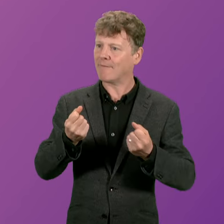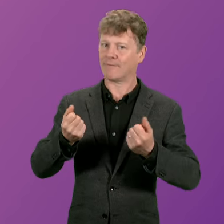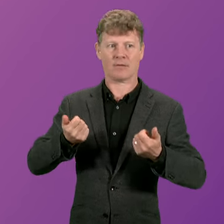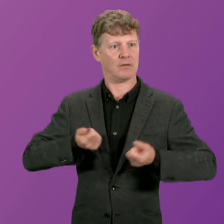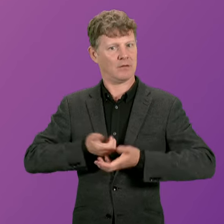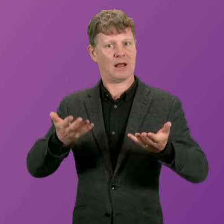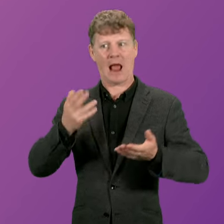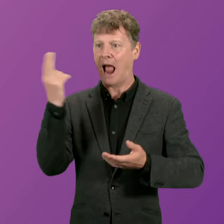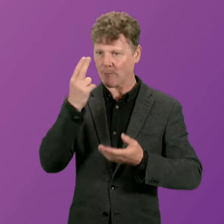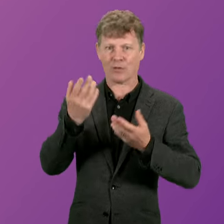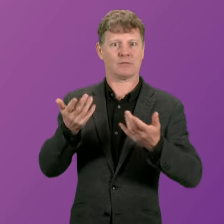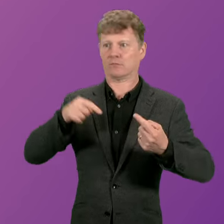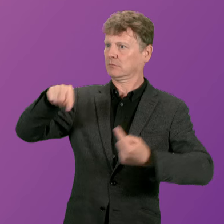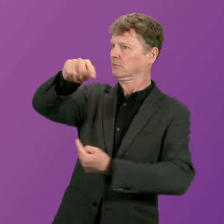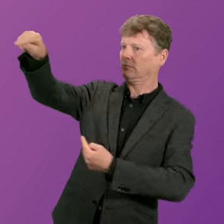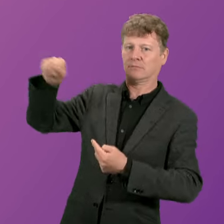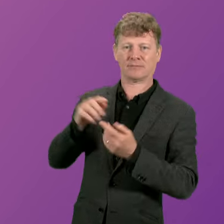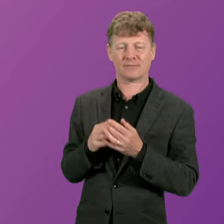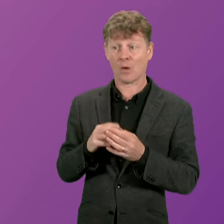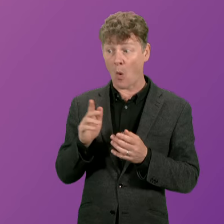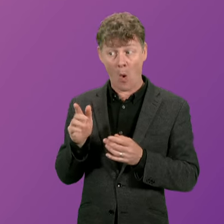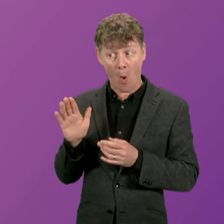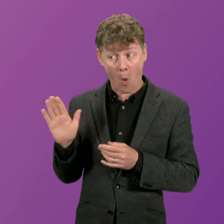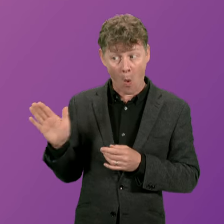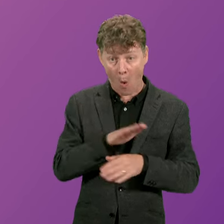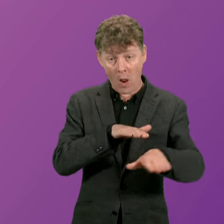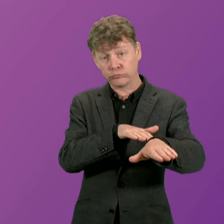It was not the case that all the ambulances were stacked at Aberdeen Royal infirmary—a